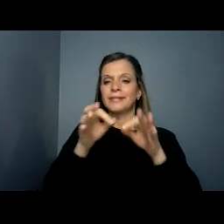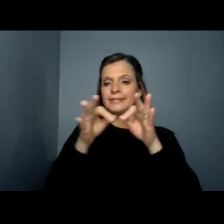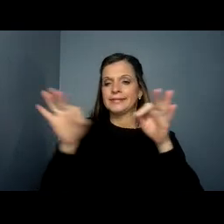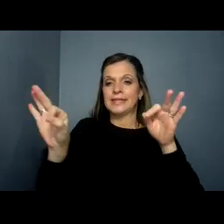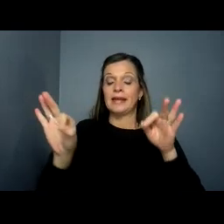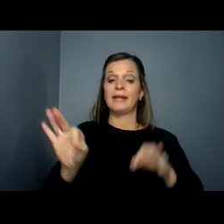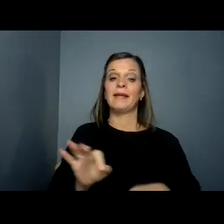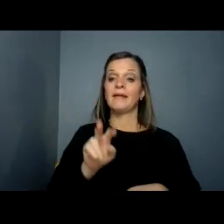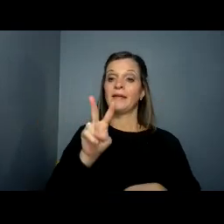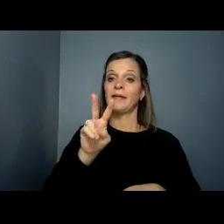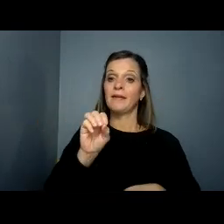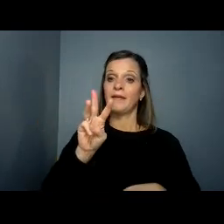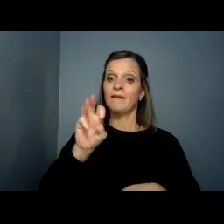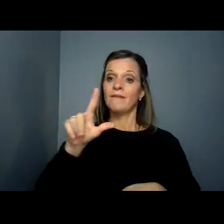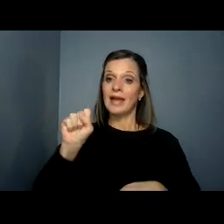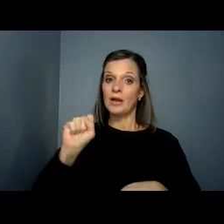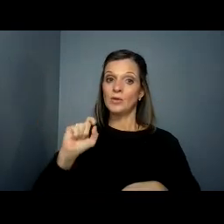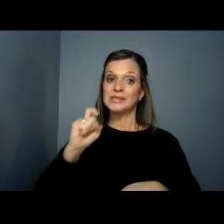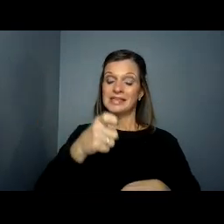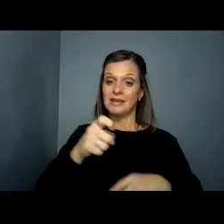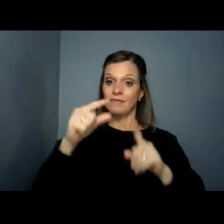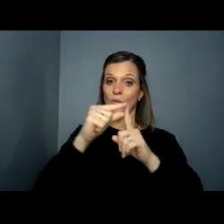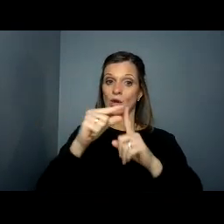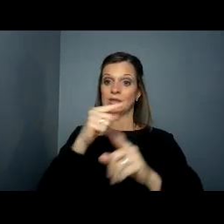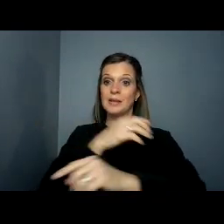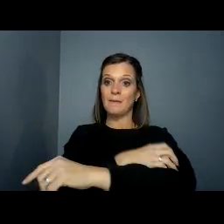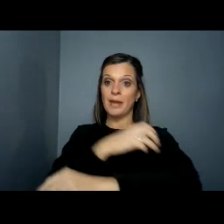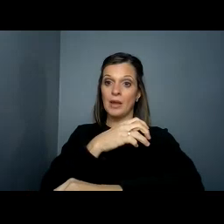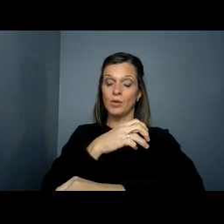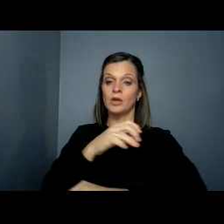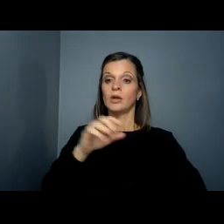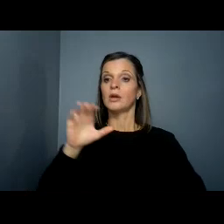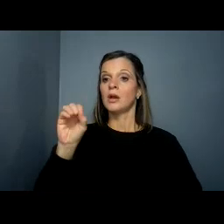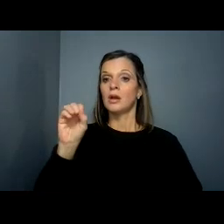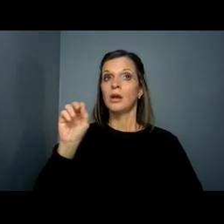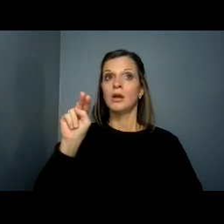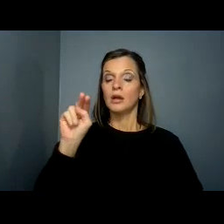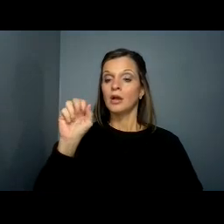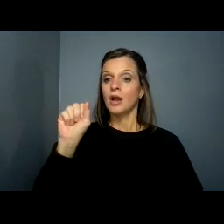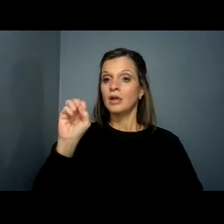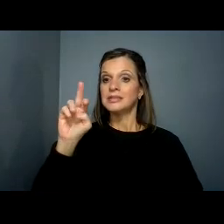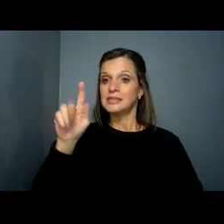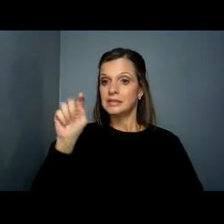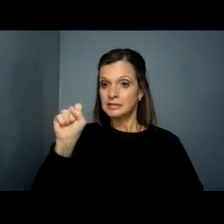Consonants give words meaning. Consonants are the breaks of language.